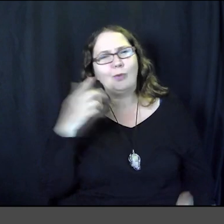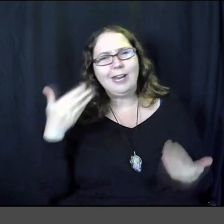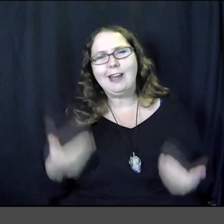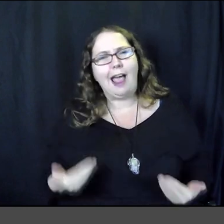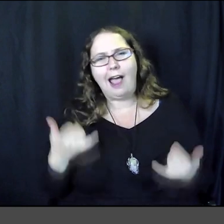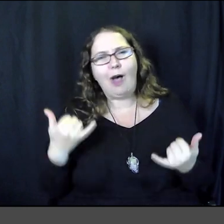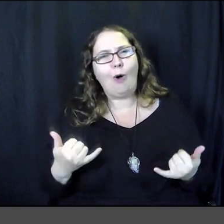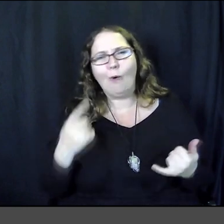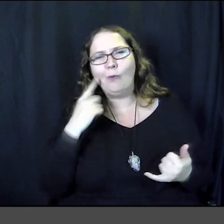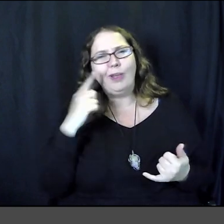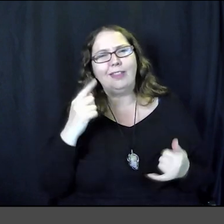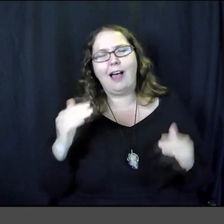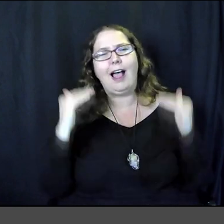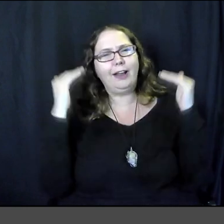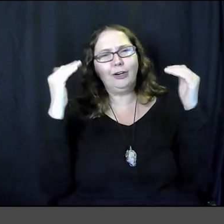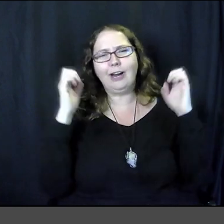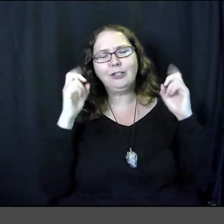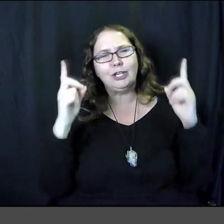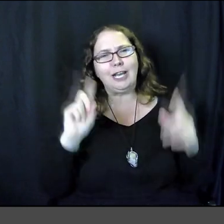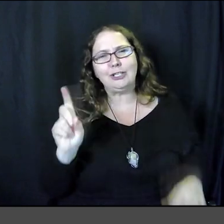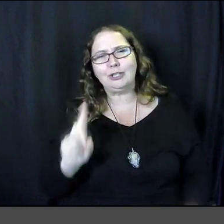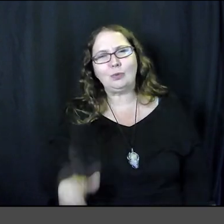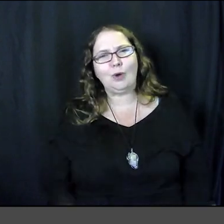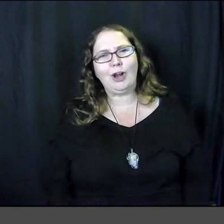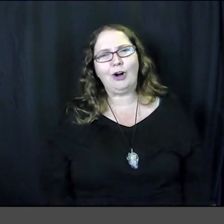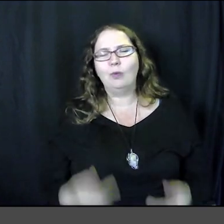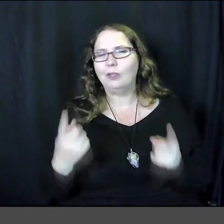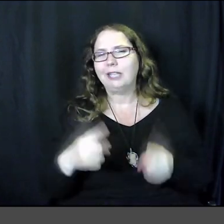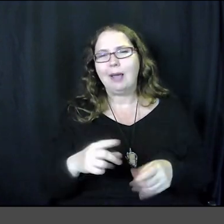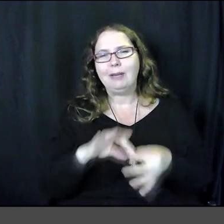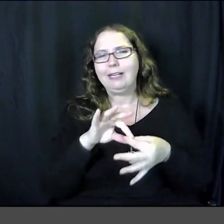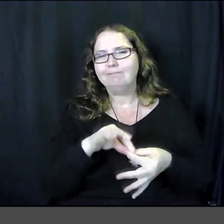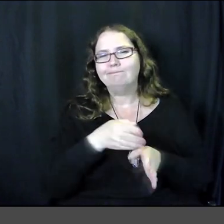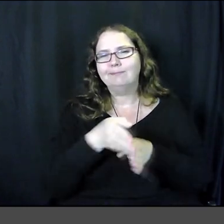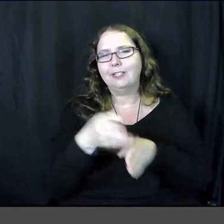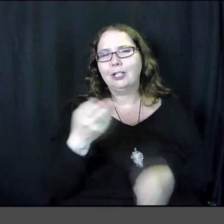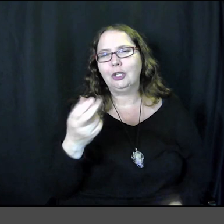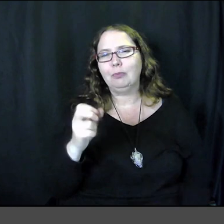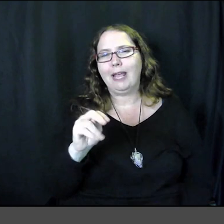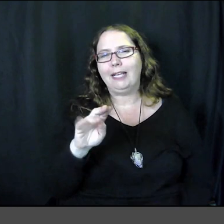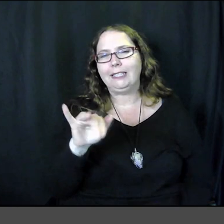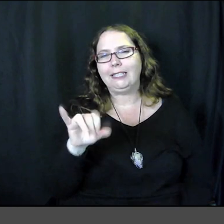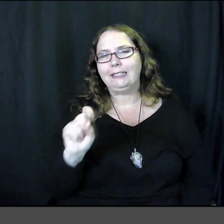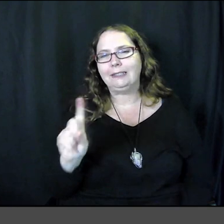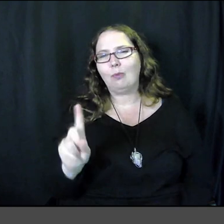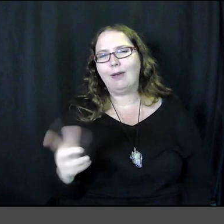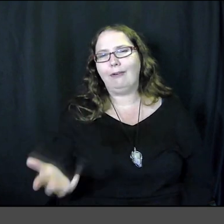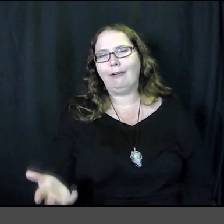AND WHAT'S HAPPENING WITH THE HUMANITIES? SO I THINK WHAT YOU'RE SEEING IS A IS A REALLY HORRIFIC